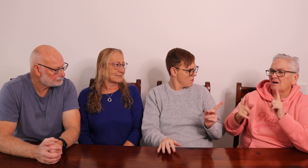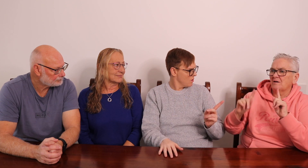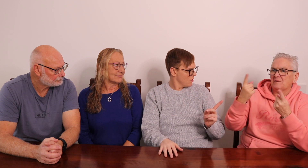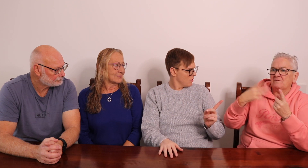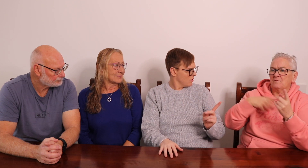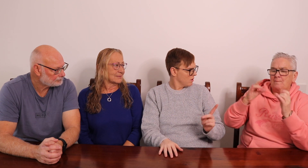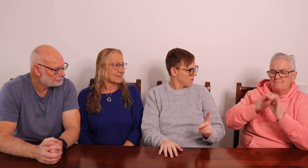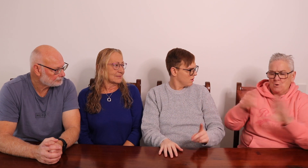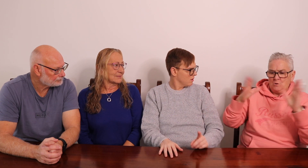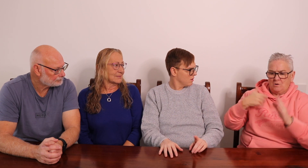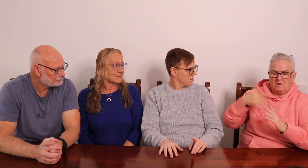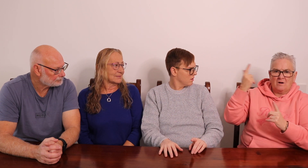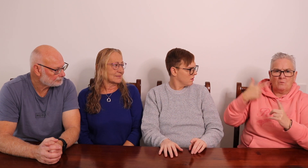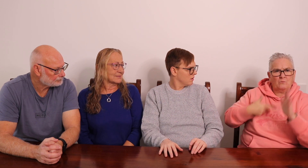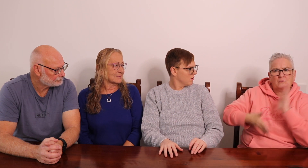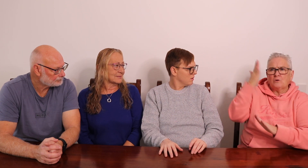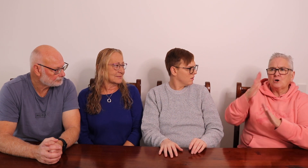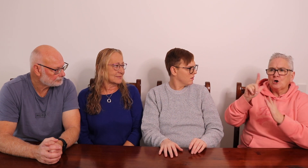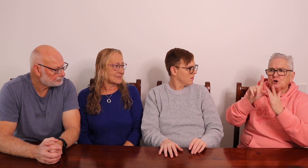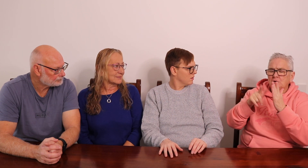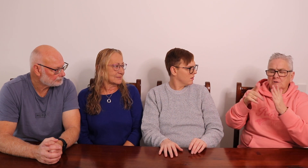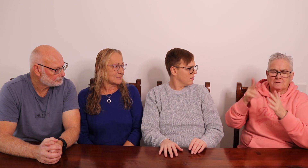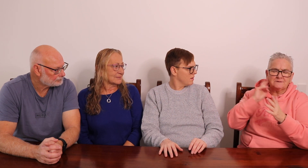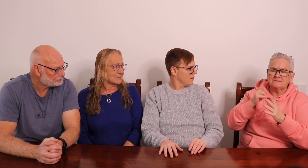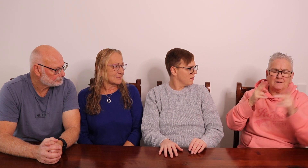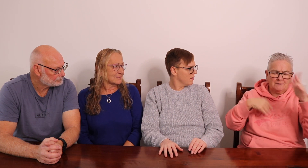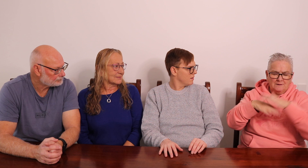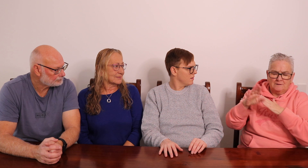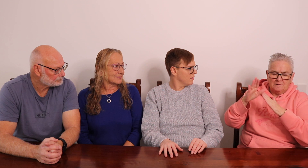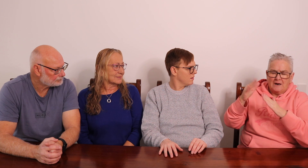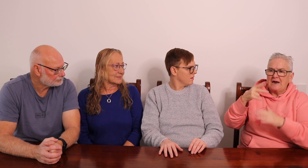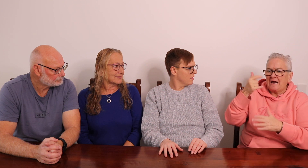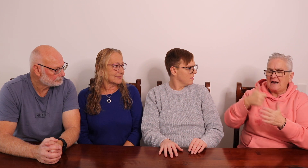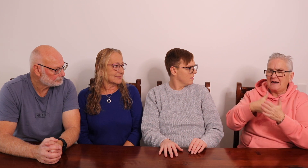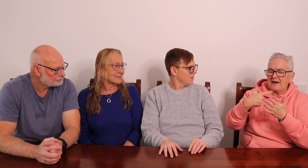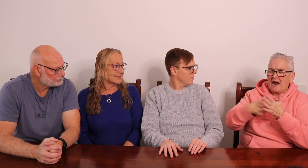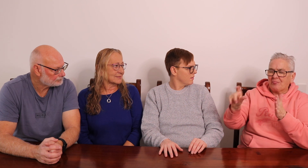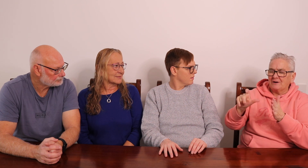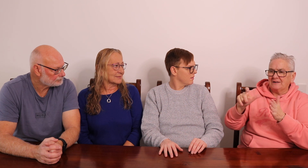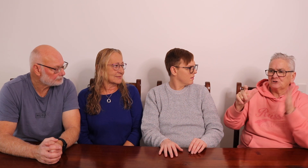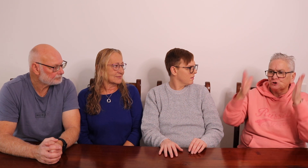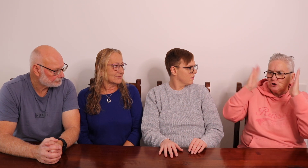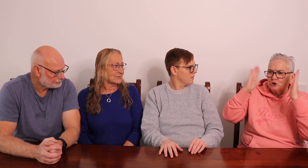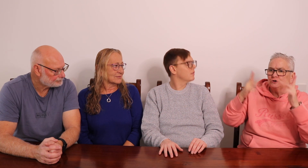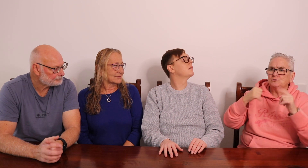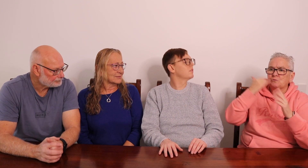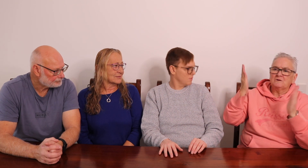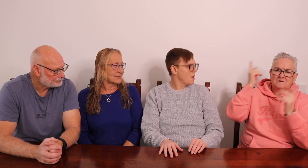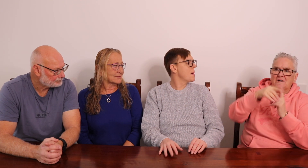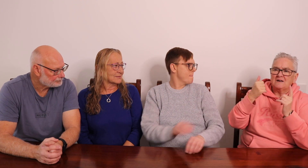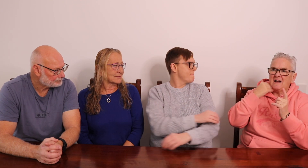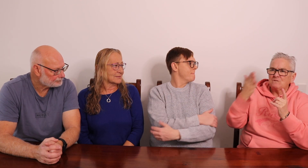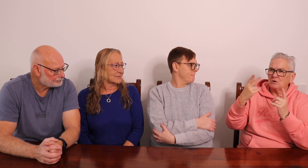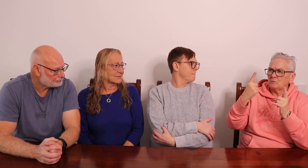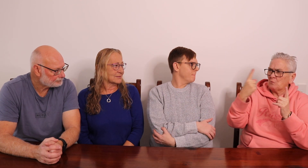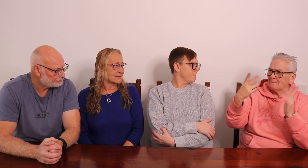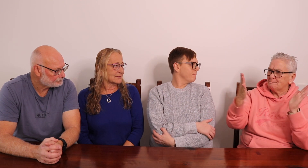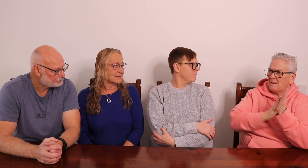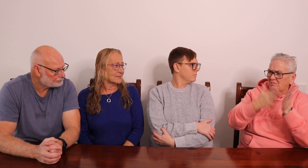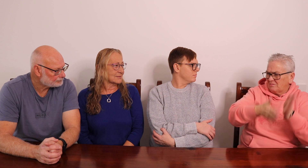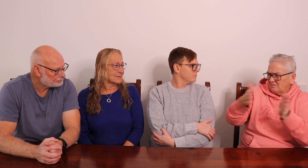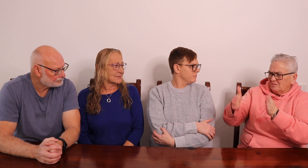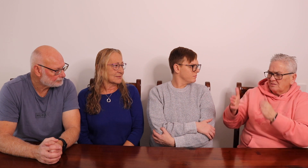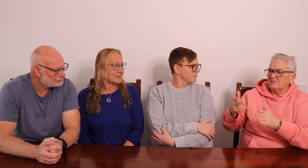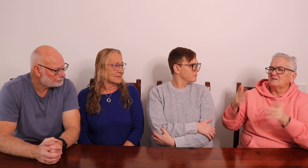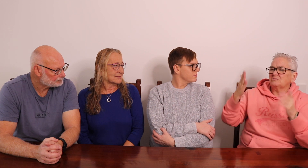I attended catholic deaf church every once a month,